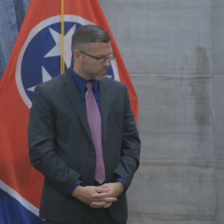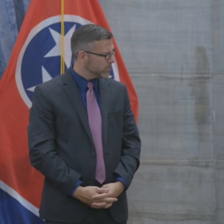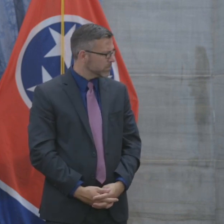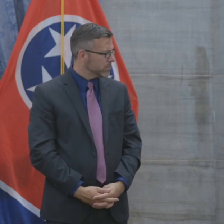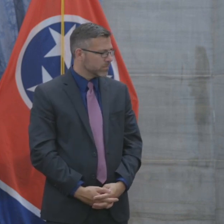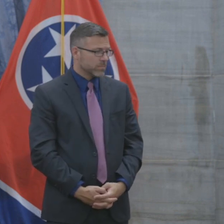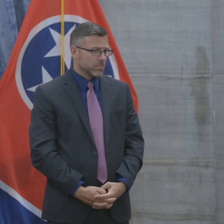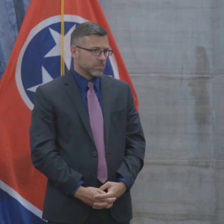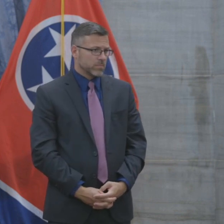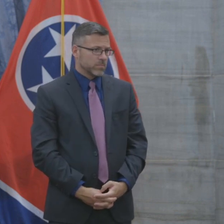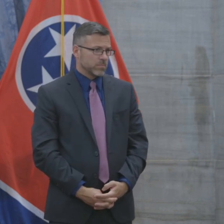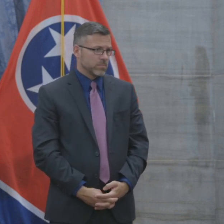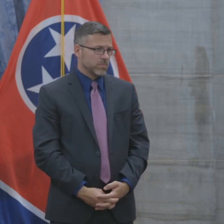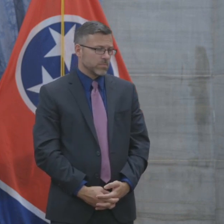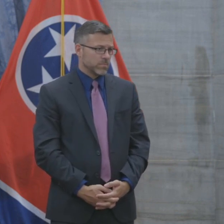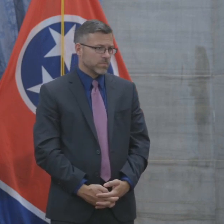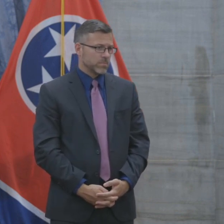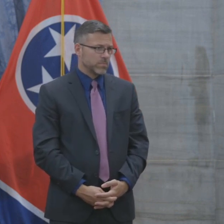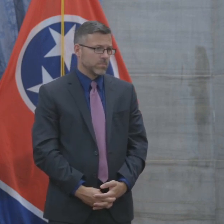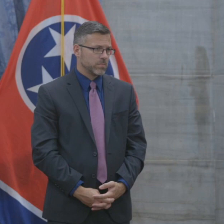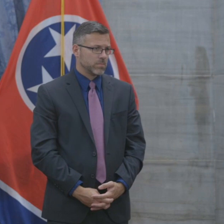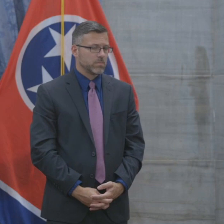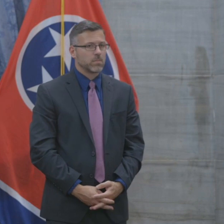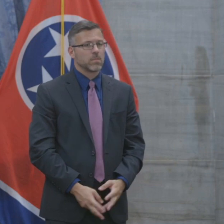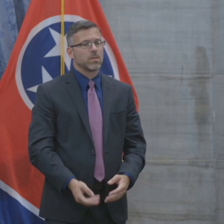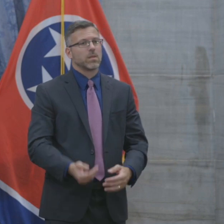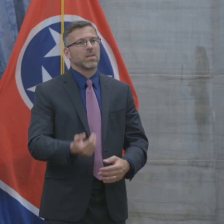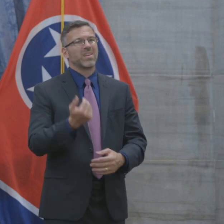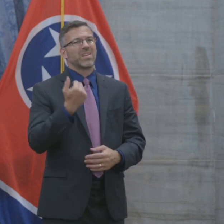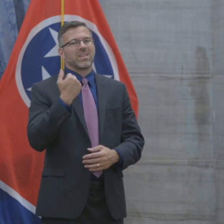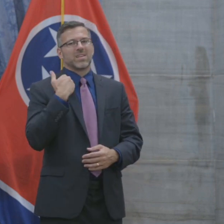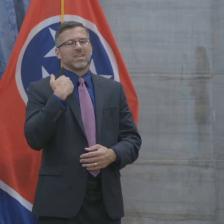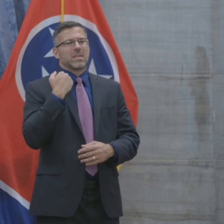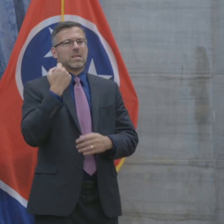people in our community to see what's going on in their